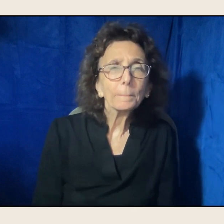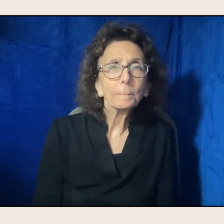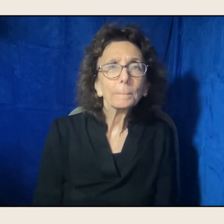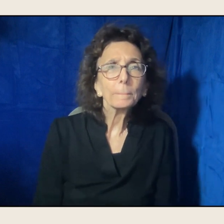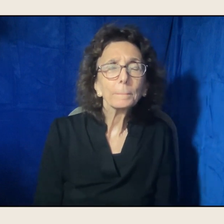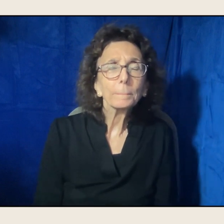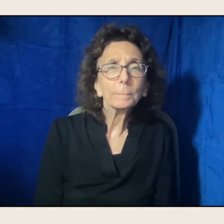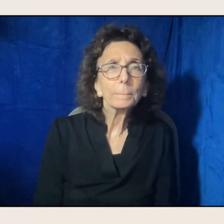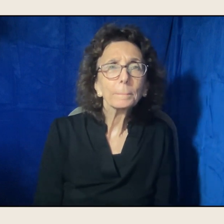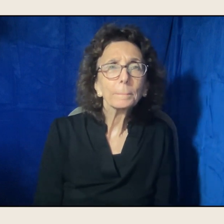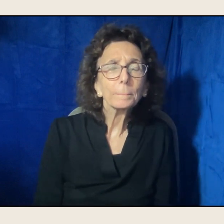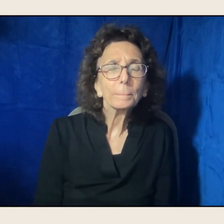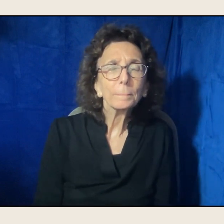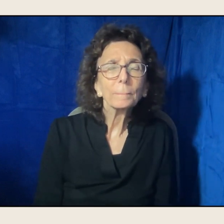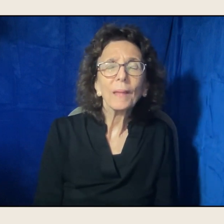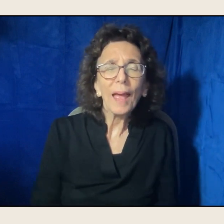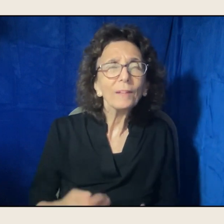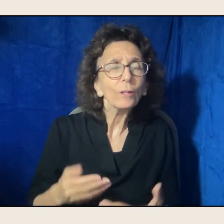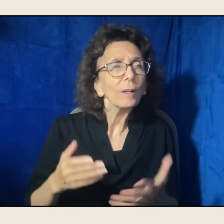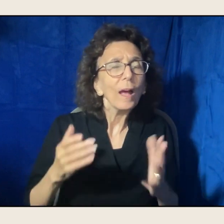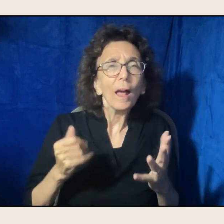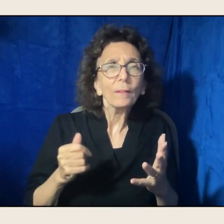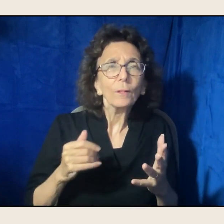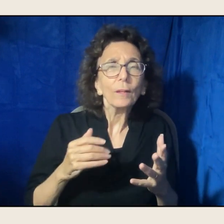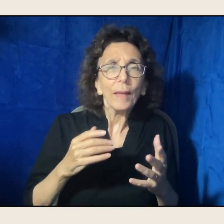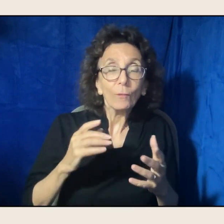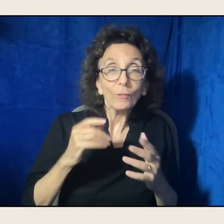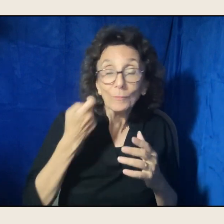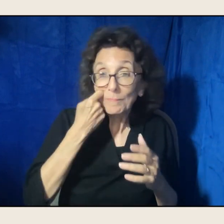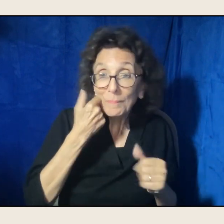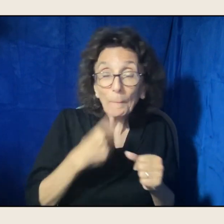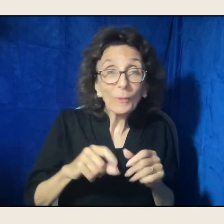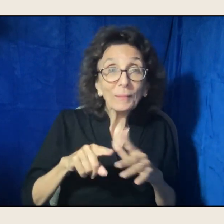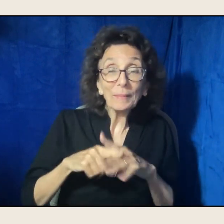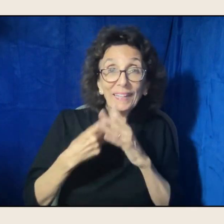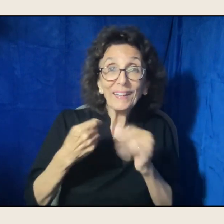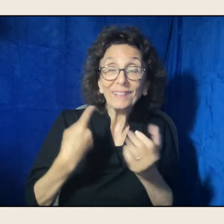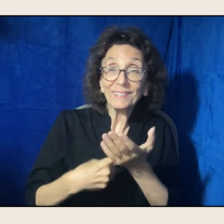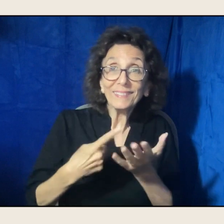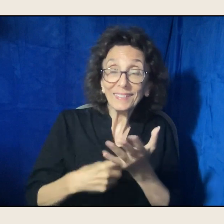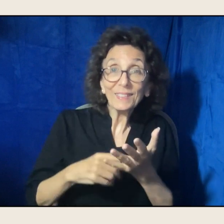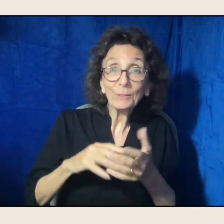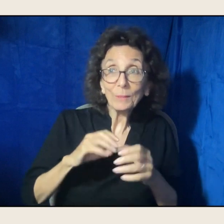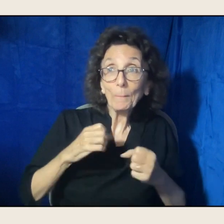and all the other emotions that I talked about in the beginning, but grief is a really big one of them.